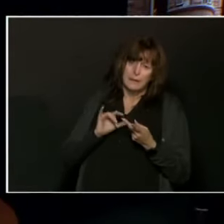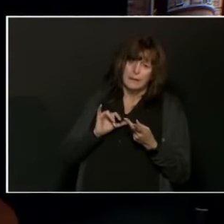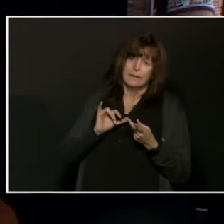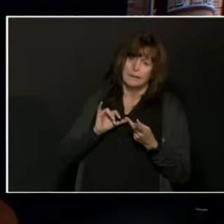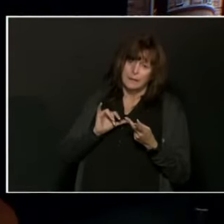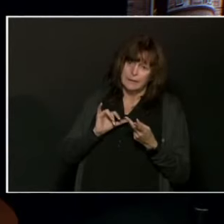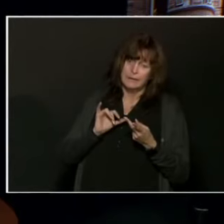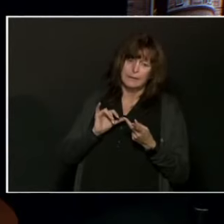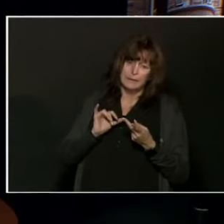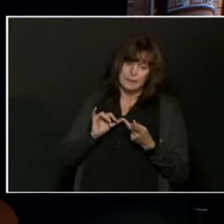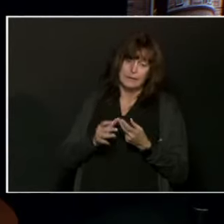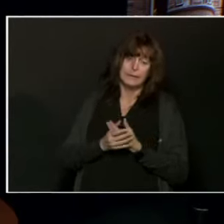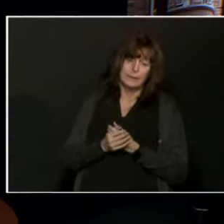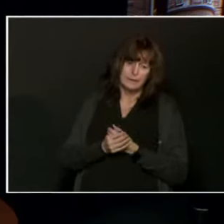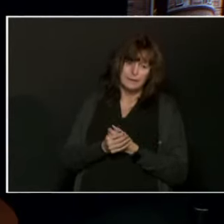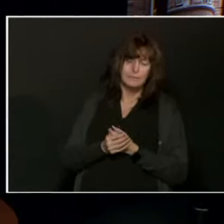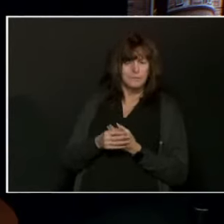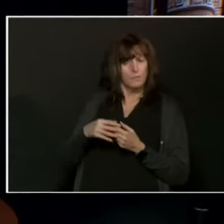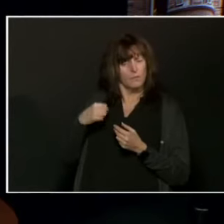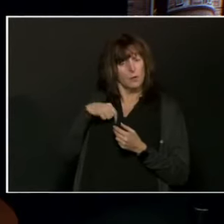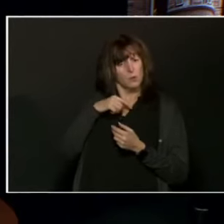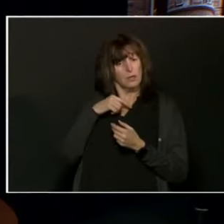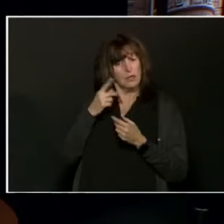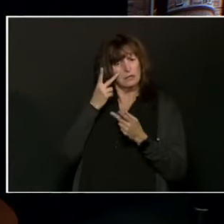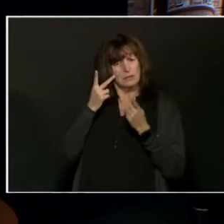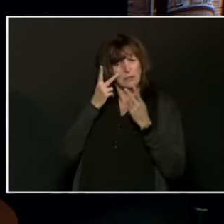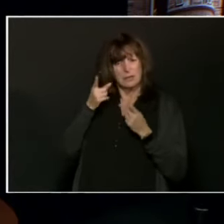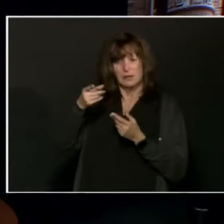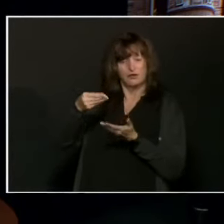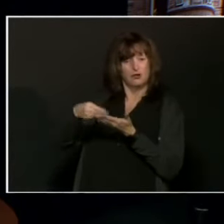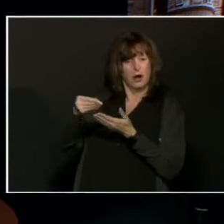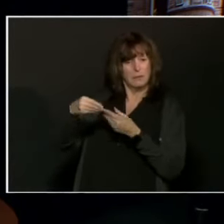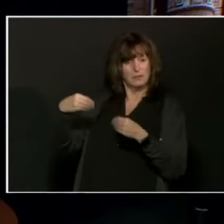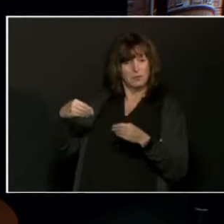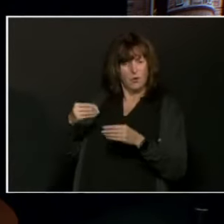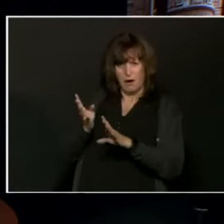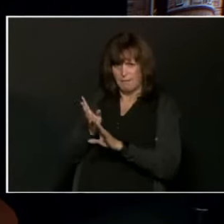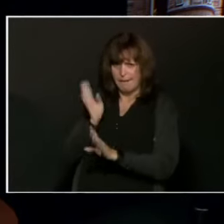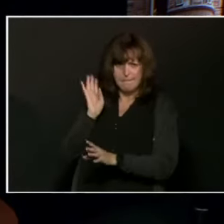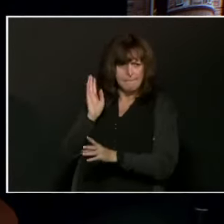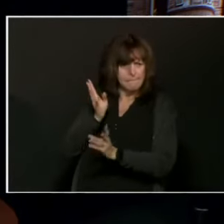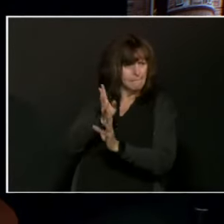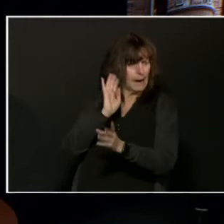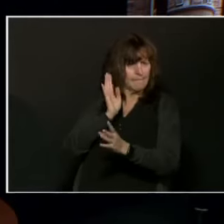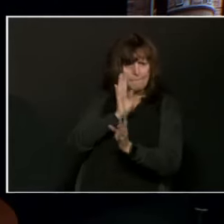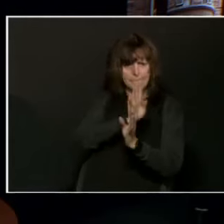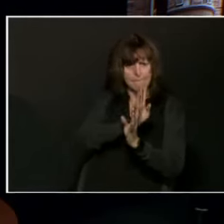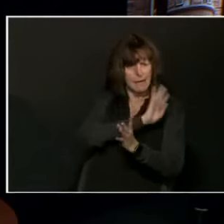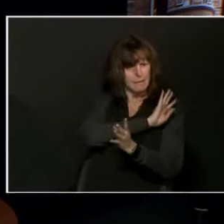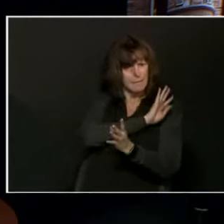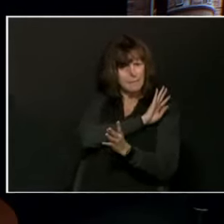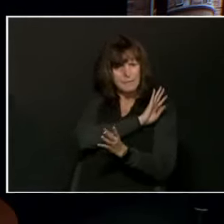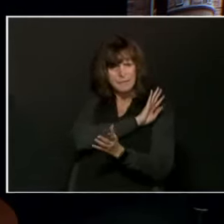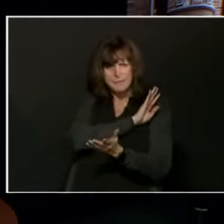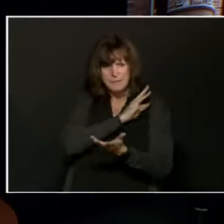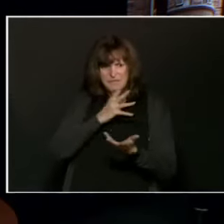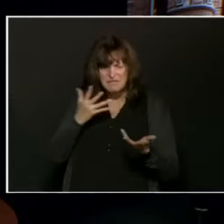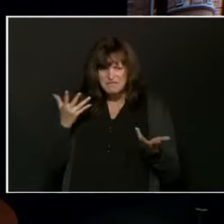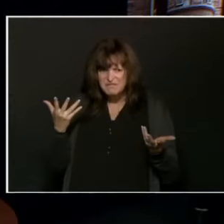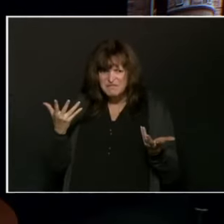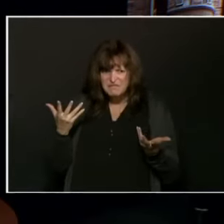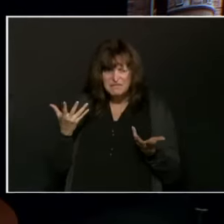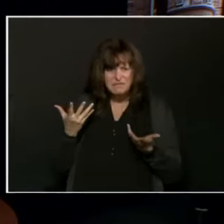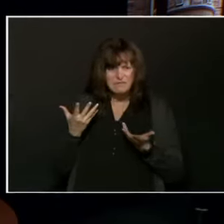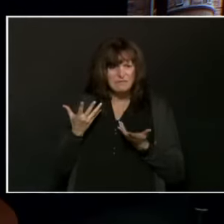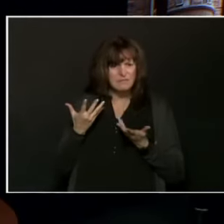Reporter: WE'VE ALSO BEEN